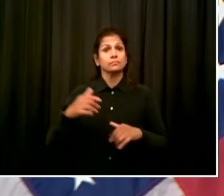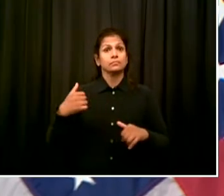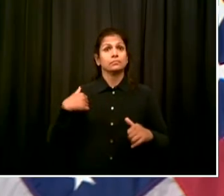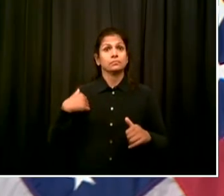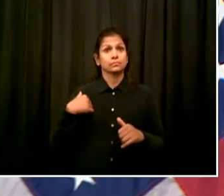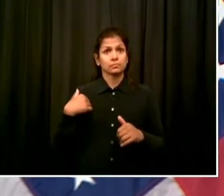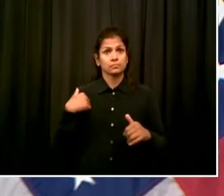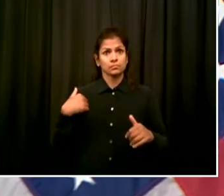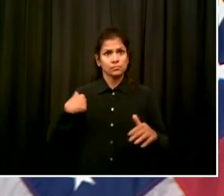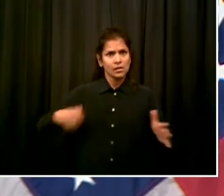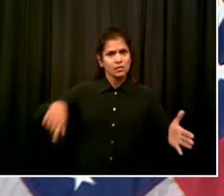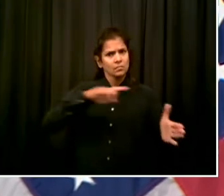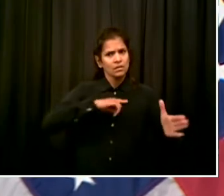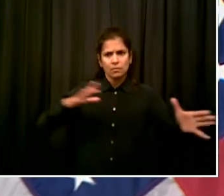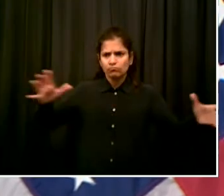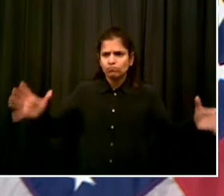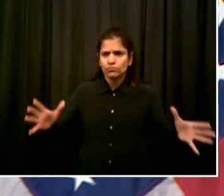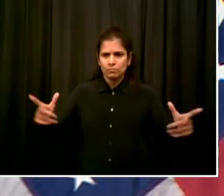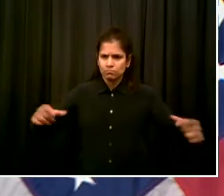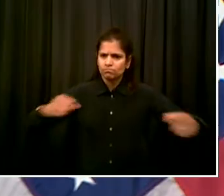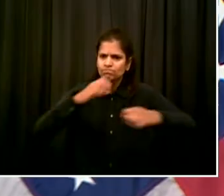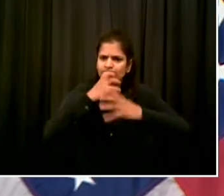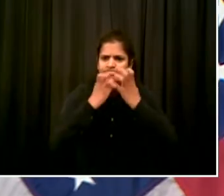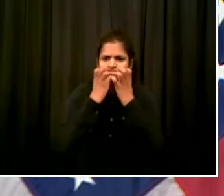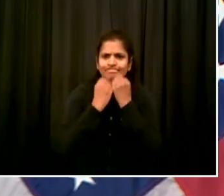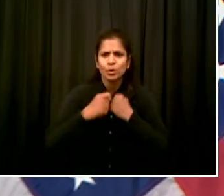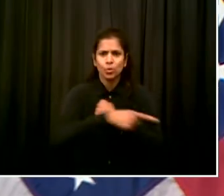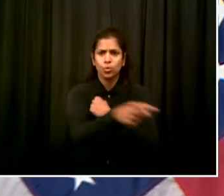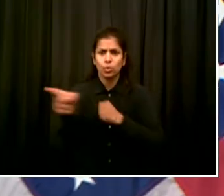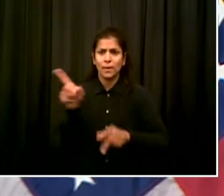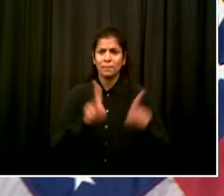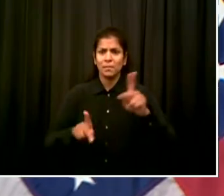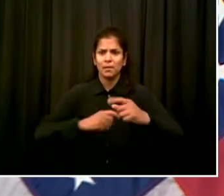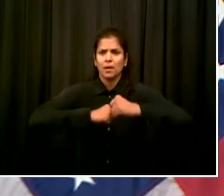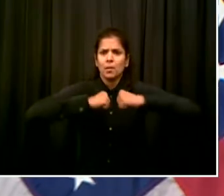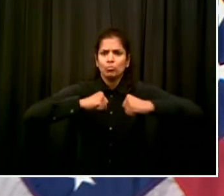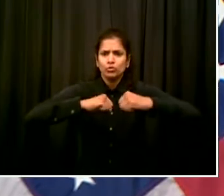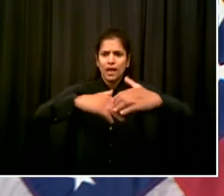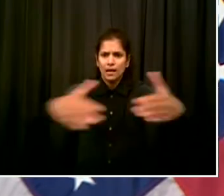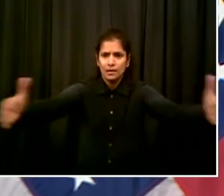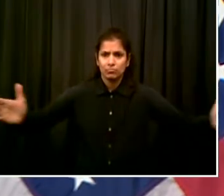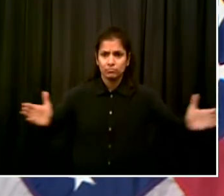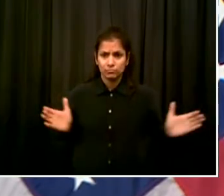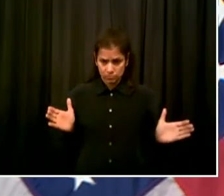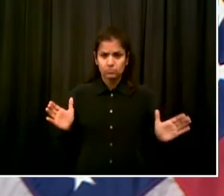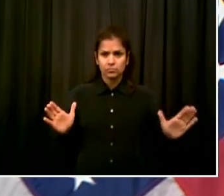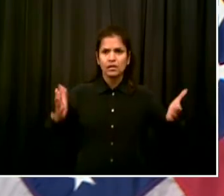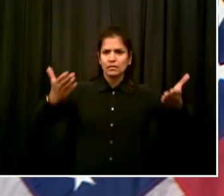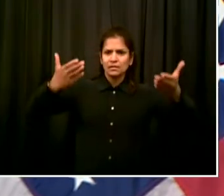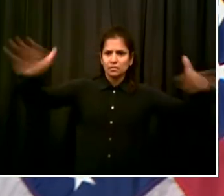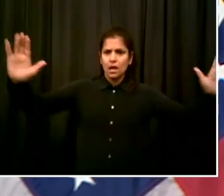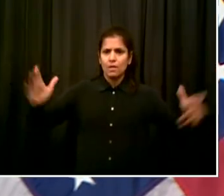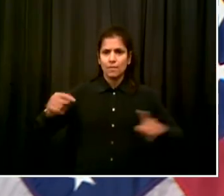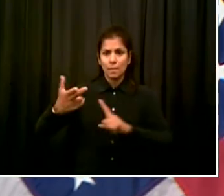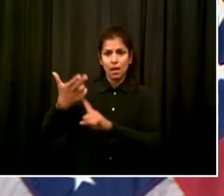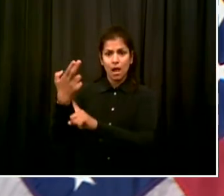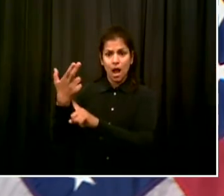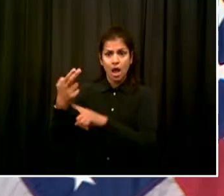MET A NUMBER OF TIMES WITH OUR DISTRICT ATTORNEYS, I CAN TELL YOU SHARE THAT VISION THAT I JUST OUTLINED IN TERMS OF MAKING NEW YORK CITY STREETS AS SAFE AS OSPSIBLE